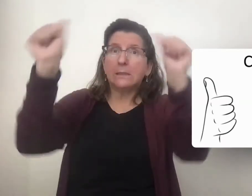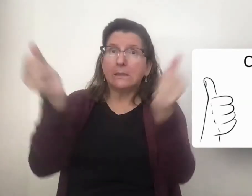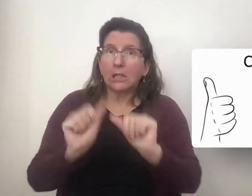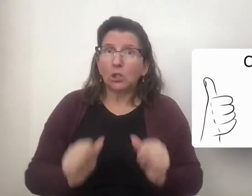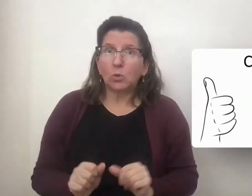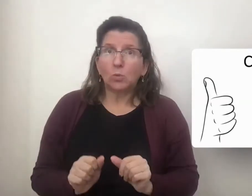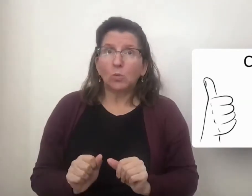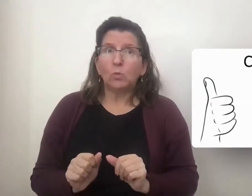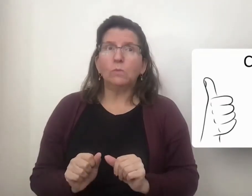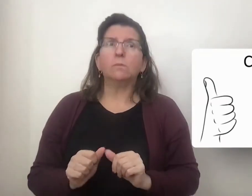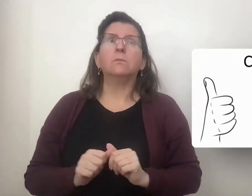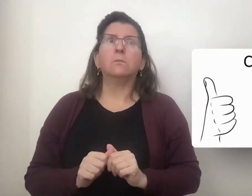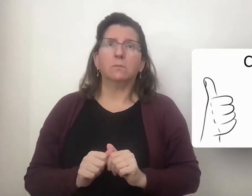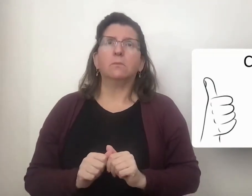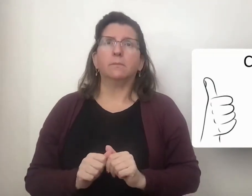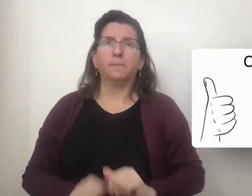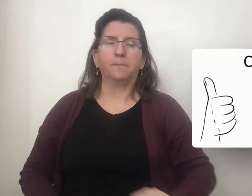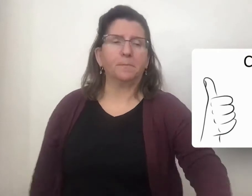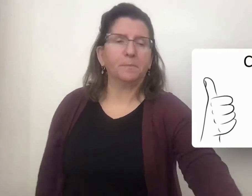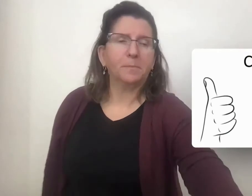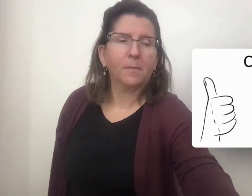As well as the shape of a statue.